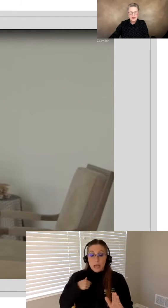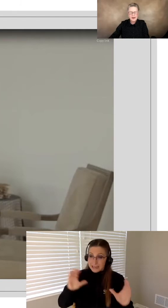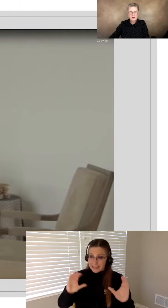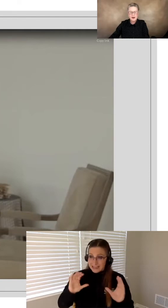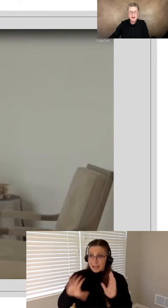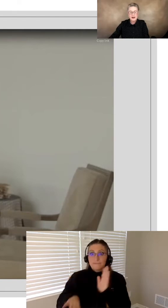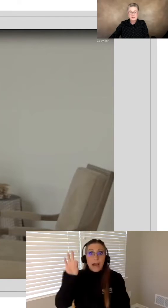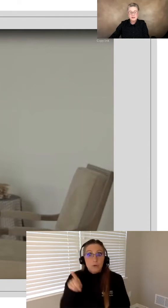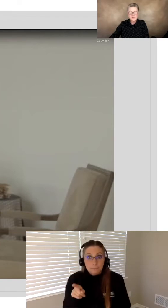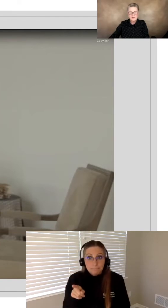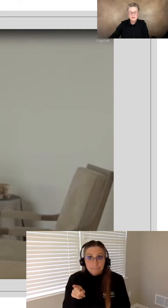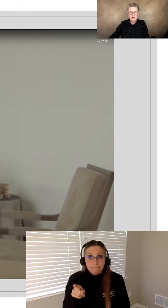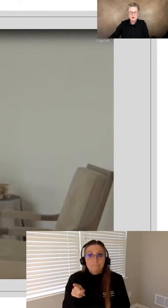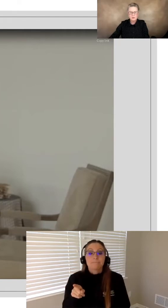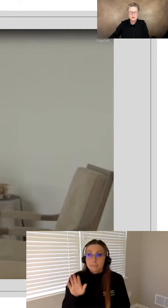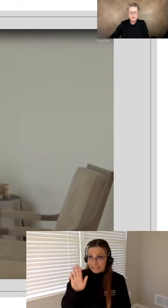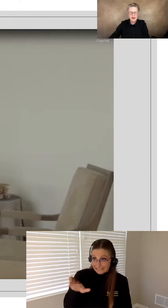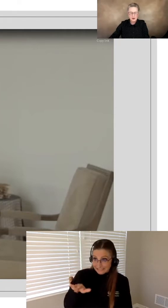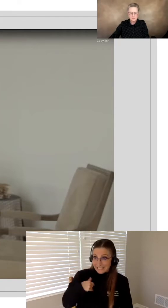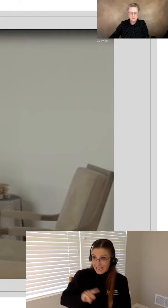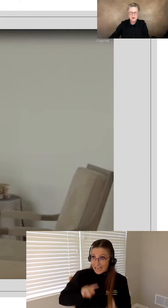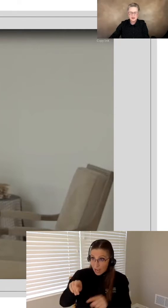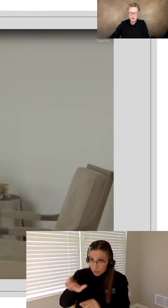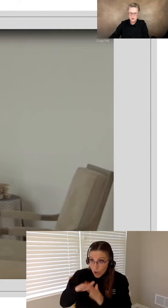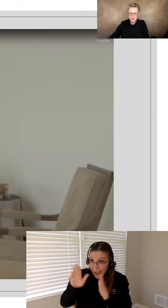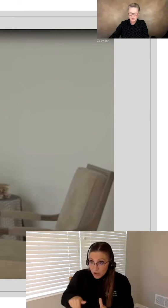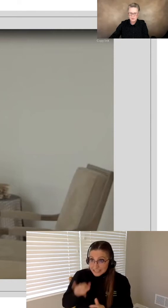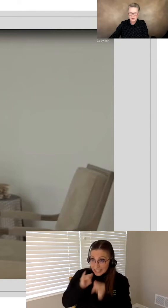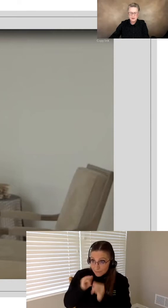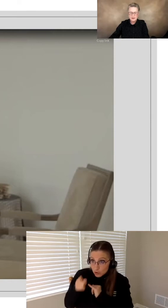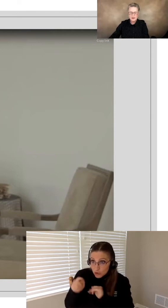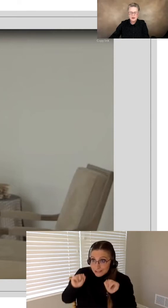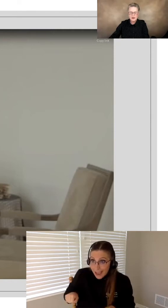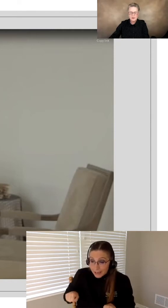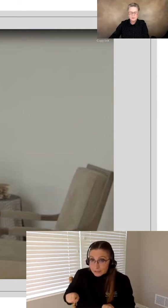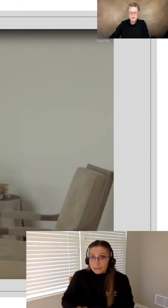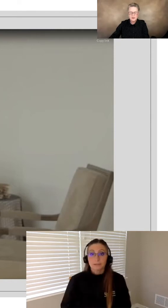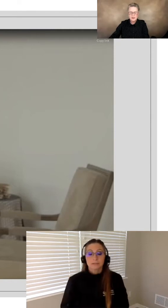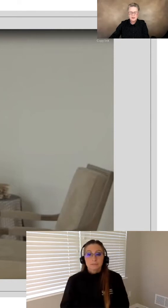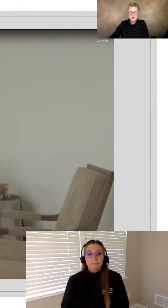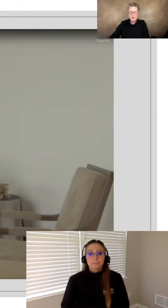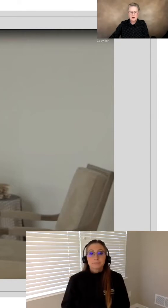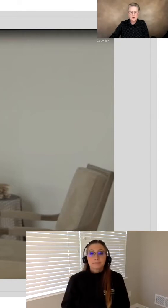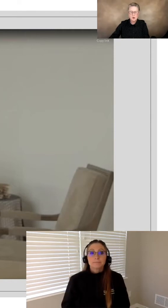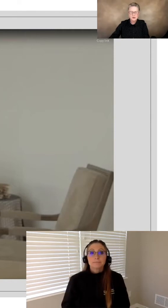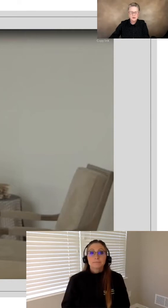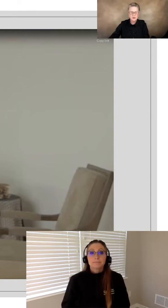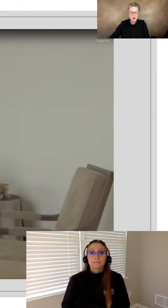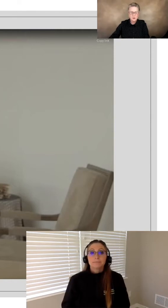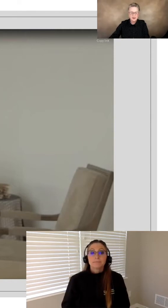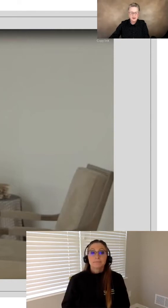and I asked him if I could come to his house and interview him, of course, he didn't know me at